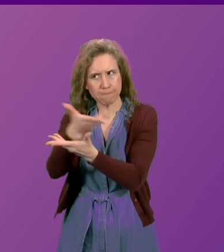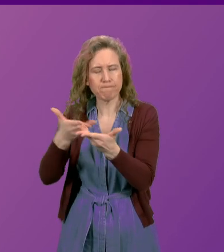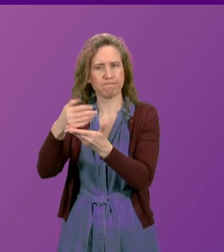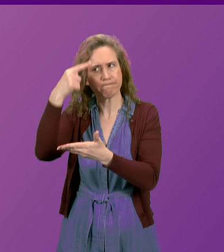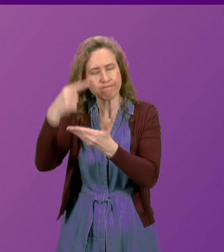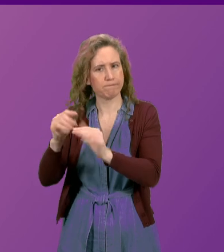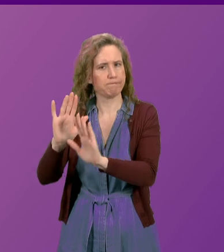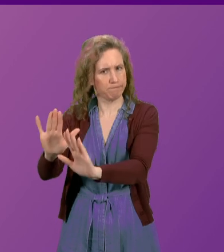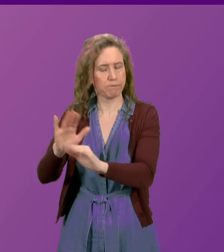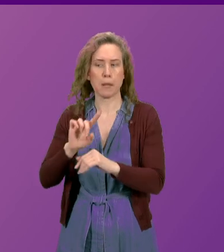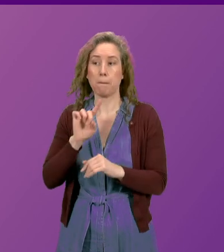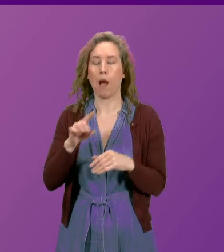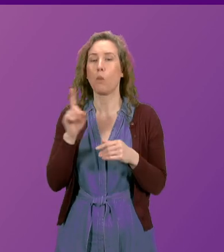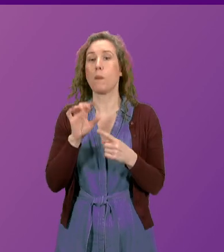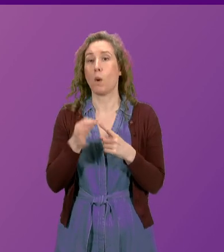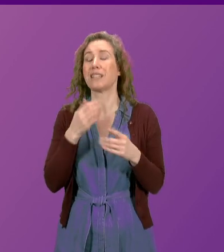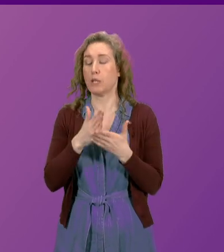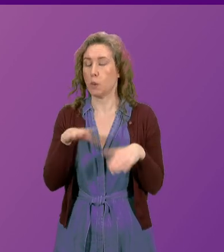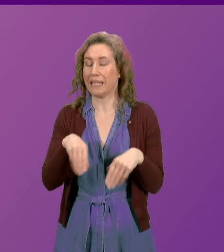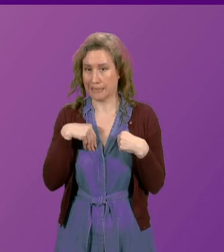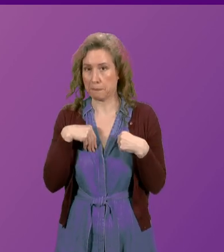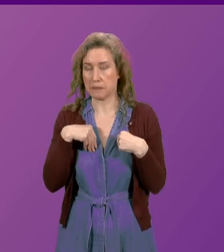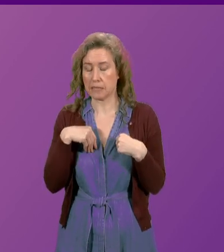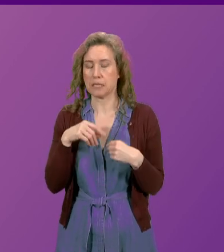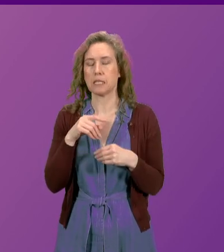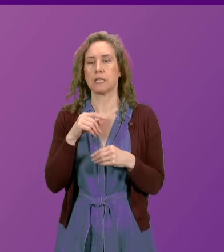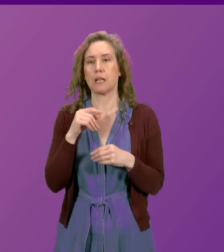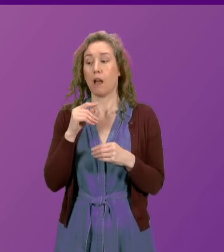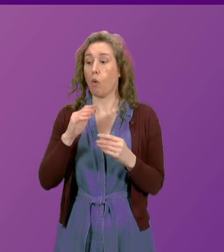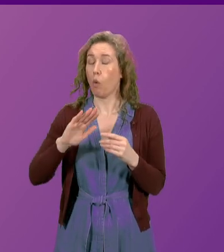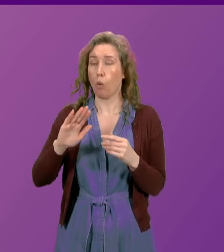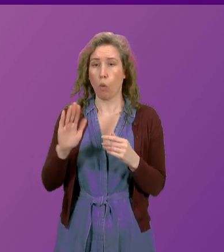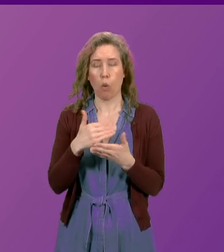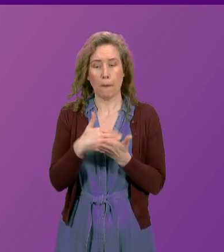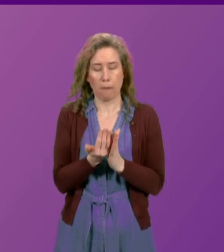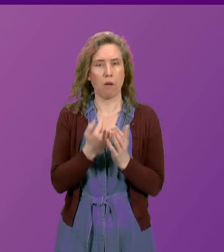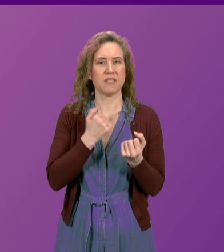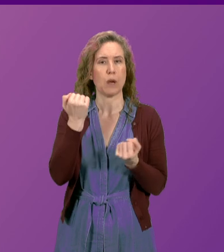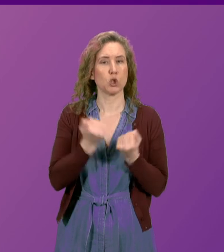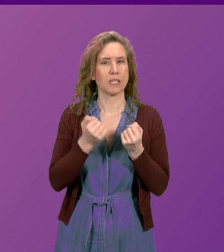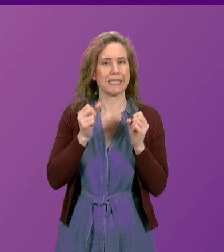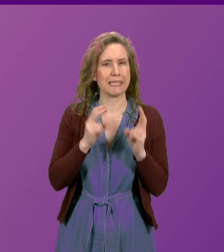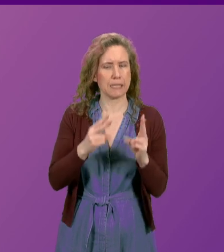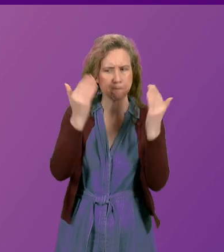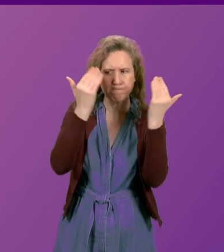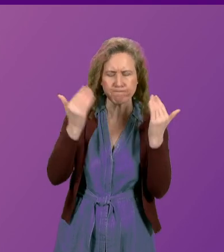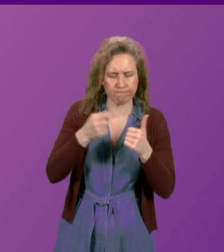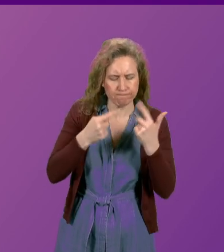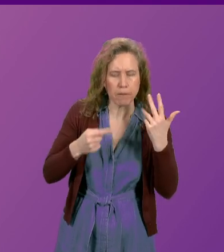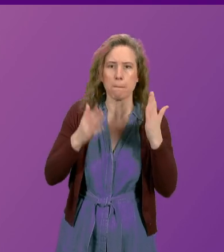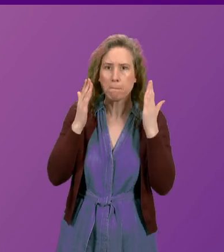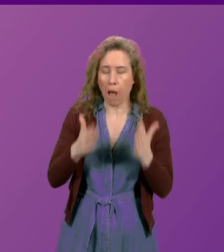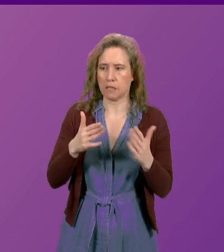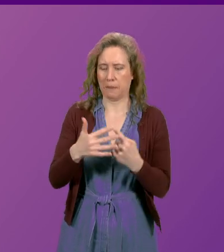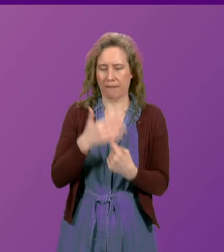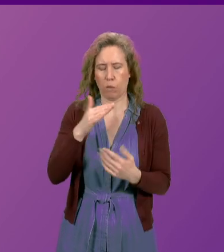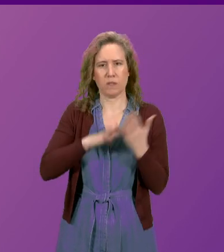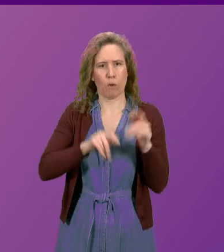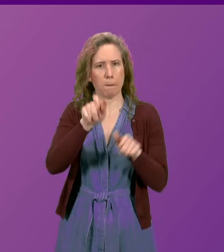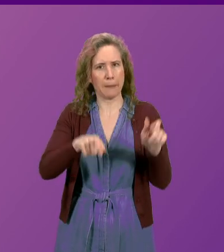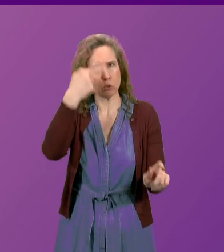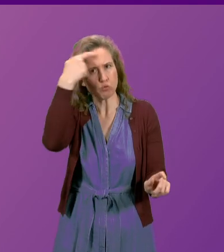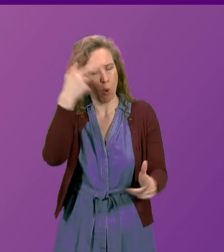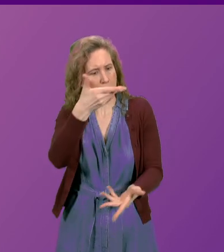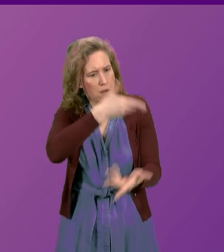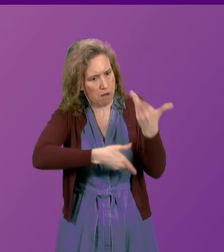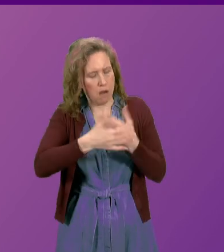I accept Mr Kerr’s point that all aspects of our justice system must be trauma informed. Before my